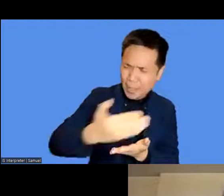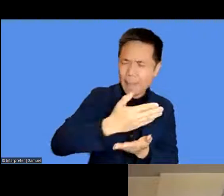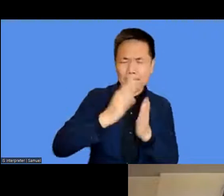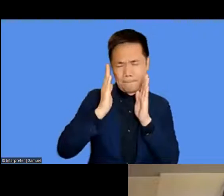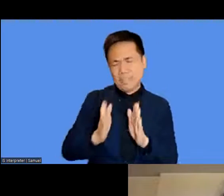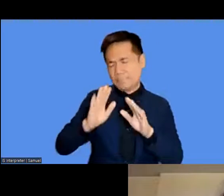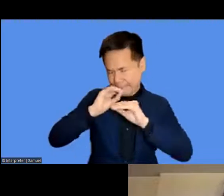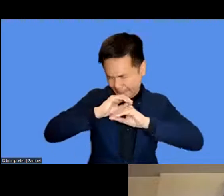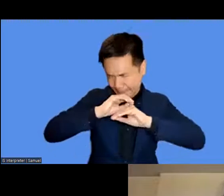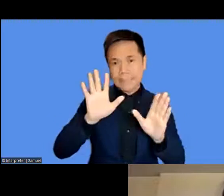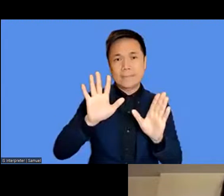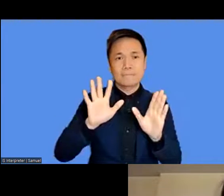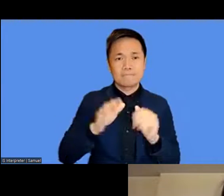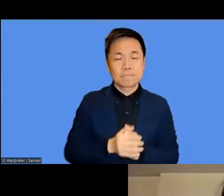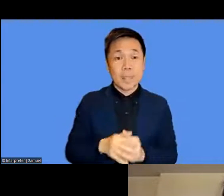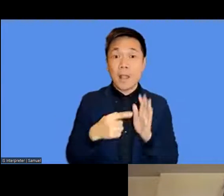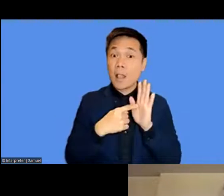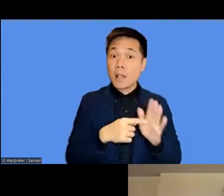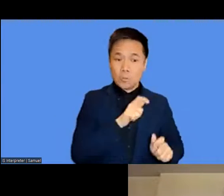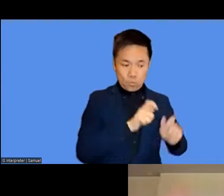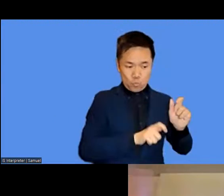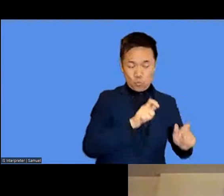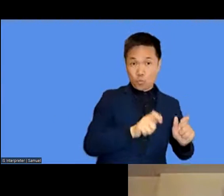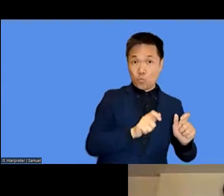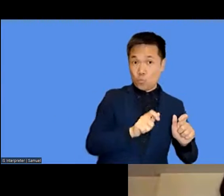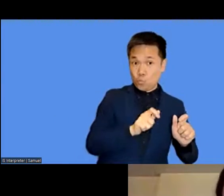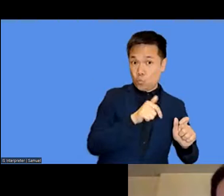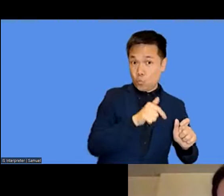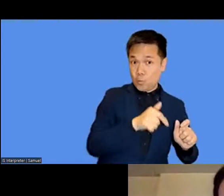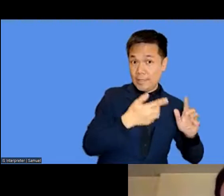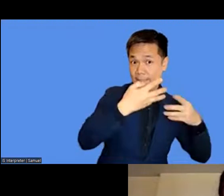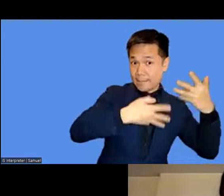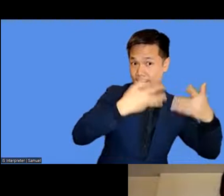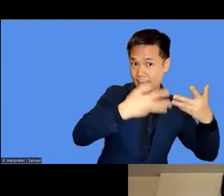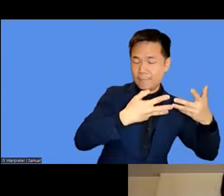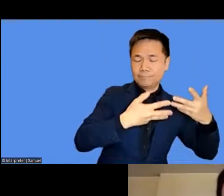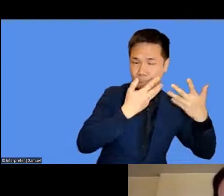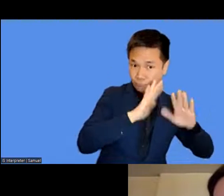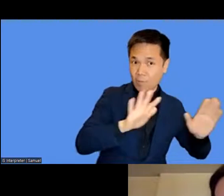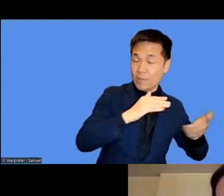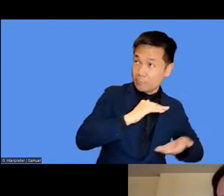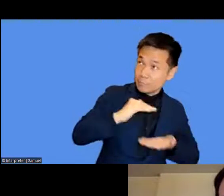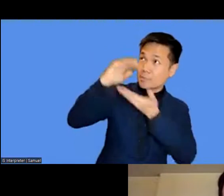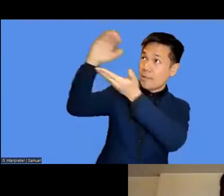produces citizen generated data and it is given over to the national statistical authorities,